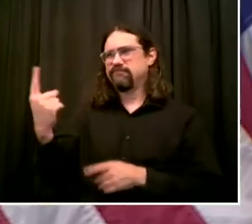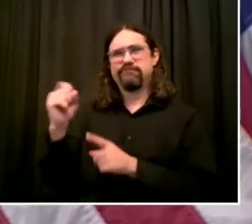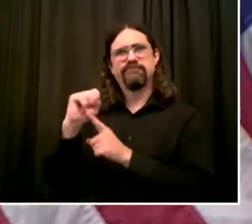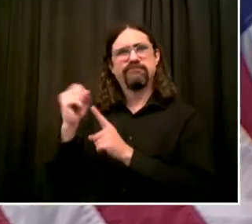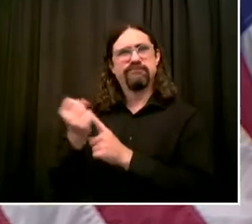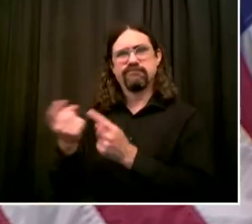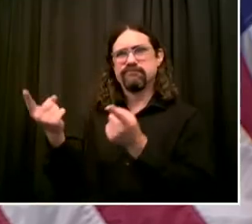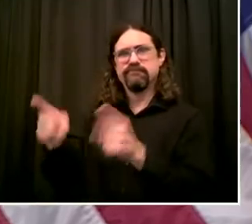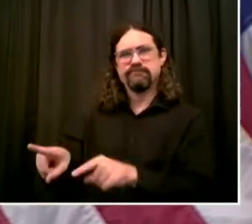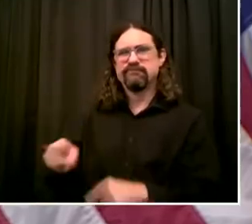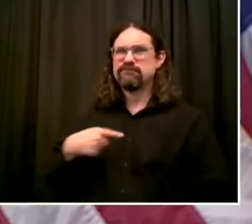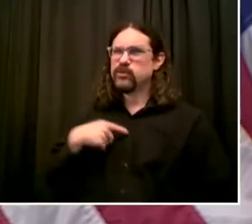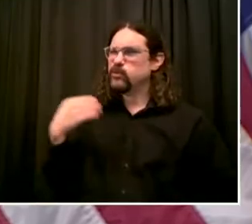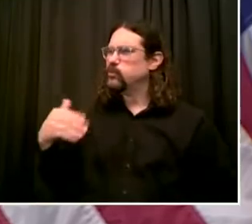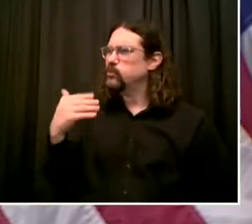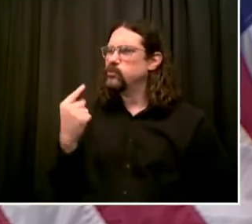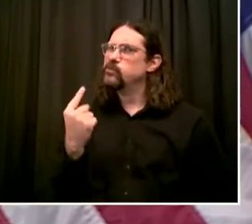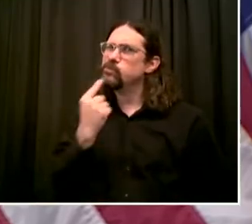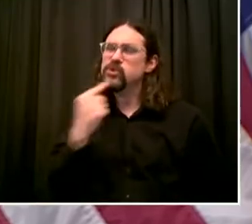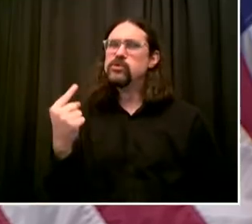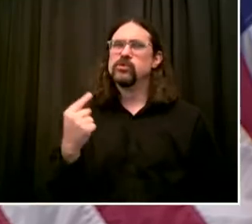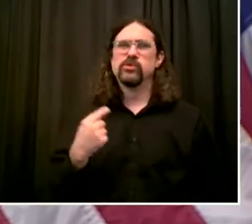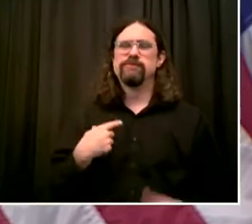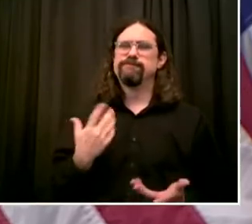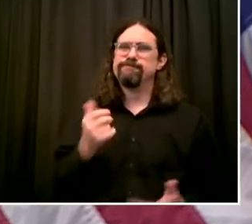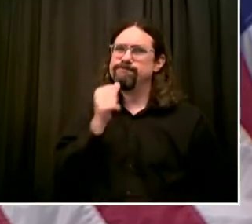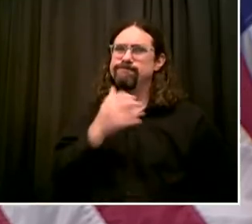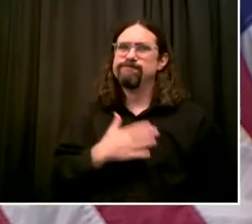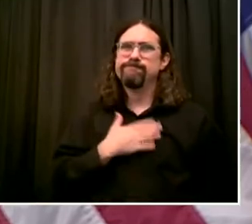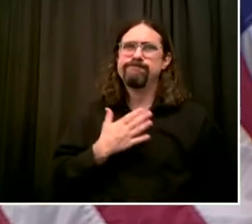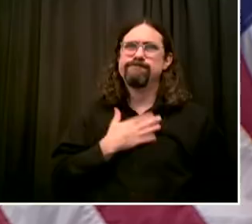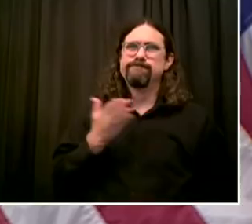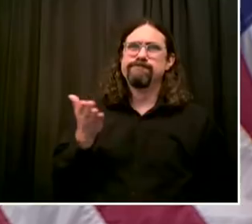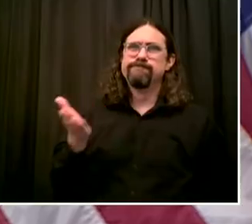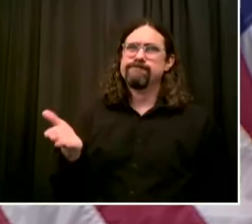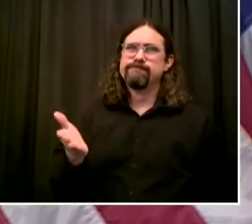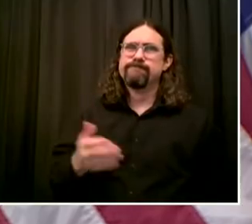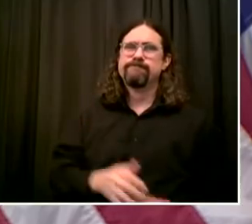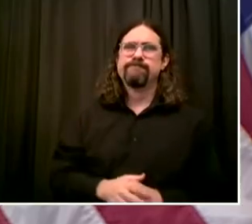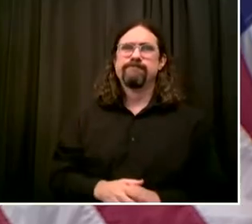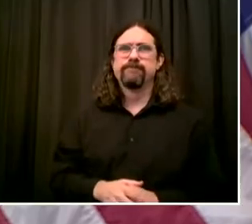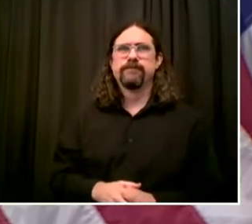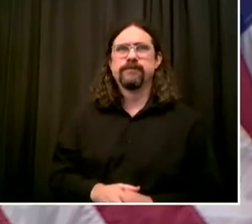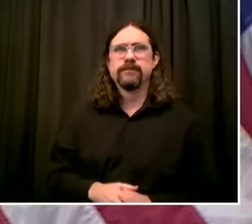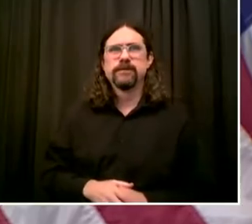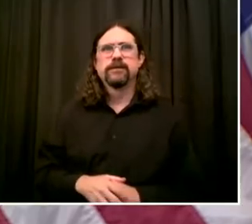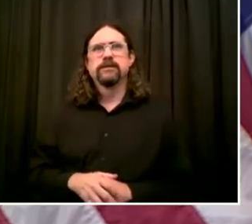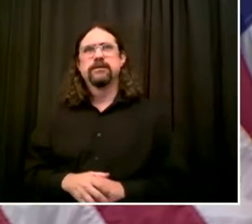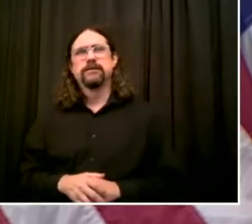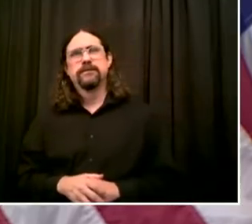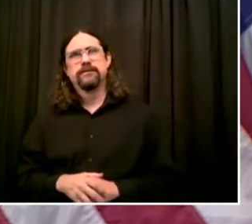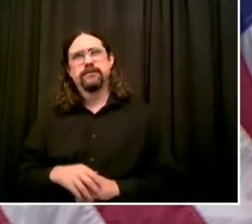AND WHILE WE ARE TALKING ABOUT REFORM, AND THE l>% T TO TALK ABOUT A VERY TROUBLING SITUATION, ONE THAT REMINDS US WHAT WE NEED TO DO MORE IN THE